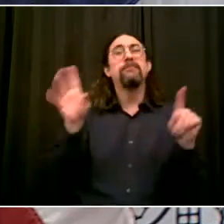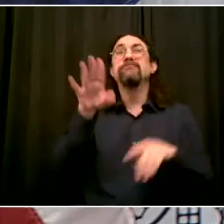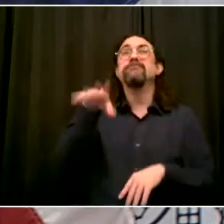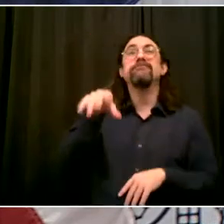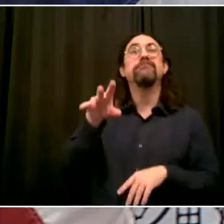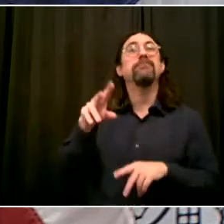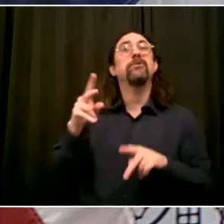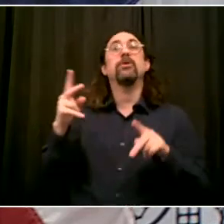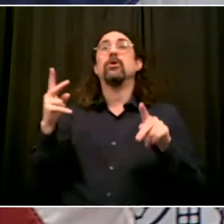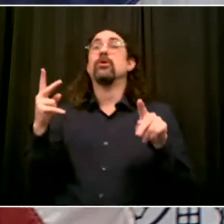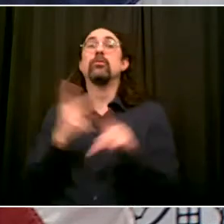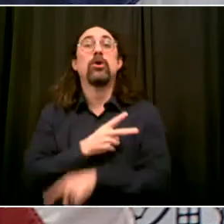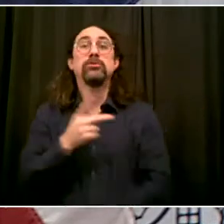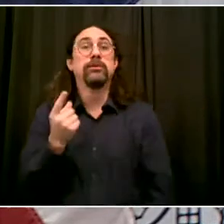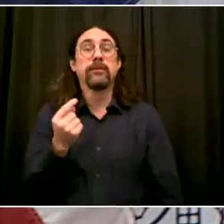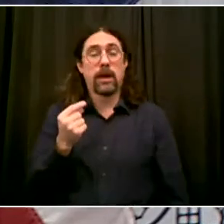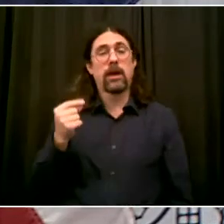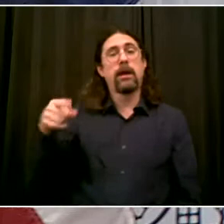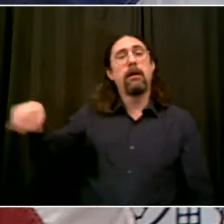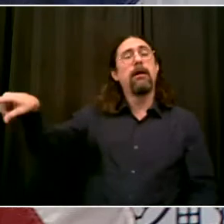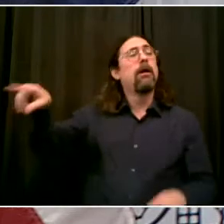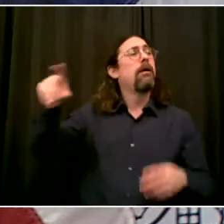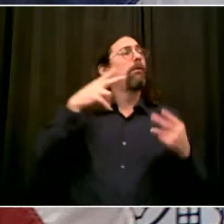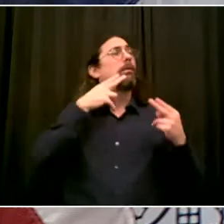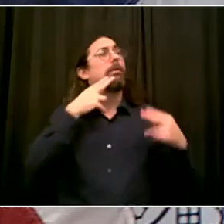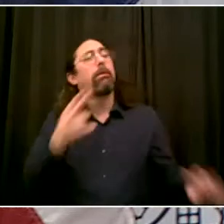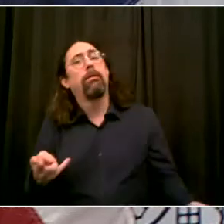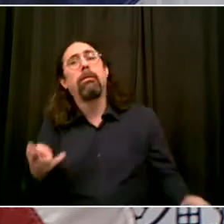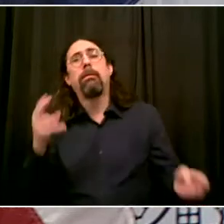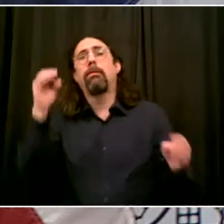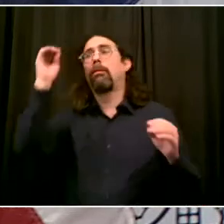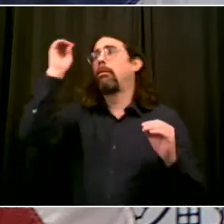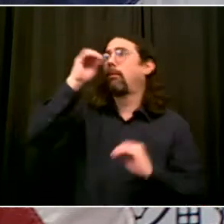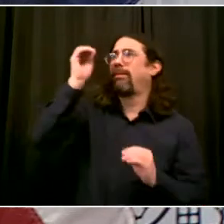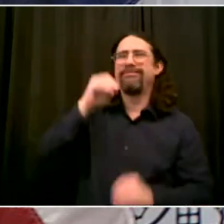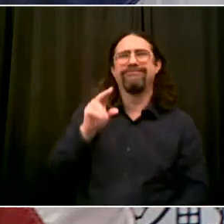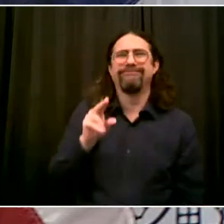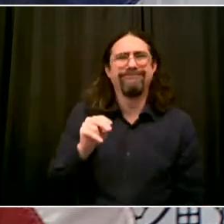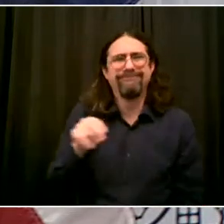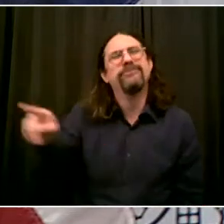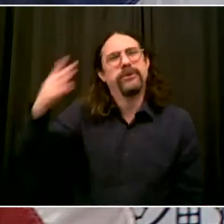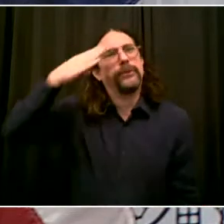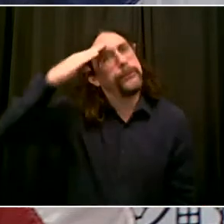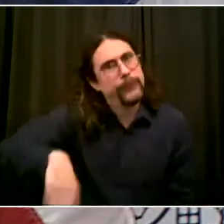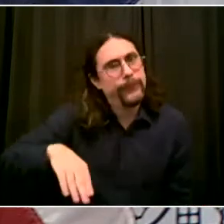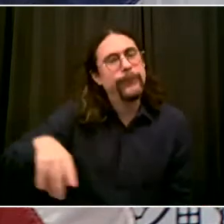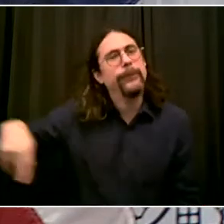THAT MAKES IT EVEN MORE UNACCEPTABLE. $15,000 IS A SERIOUS FINE. A C CEASE AND